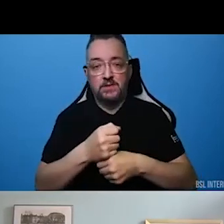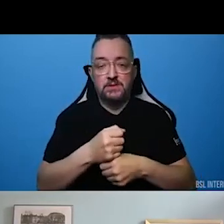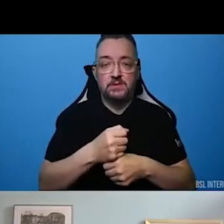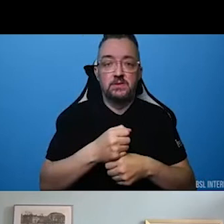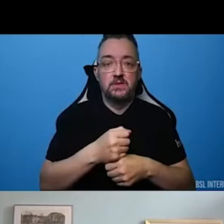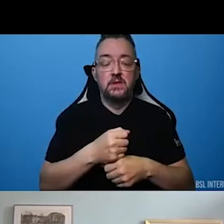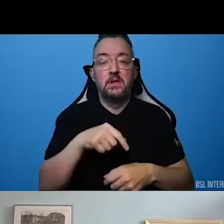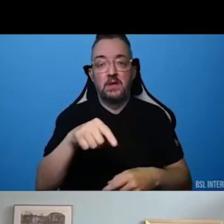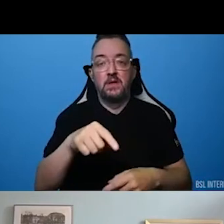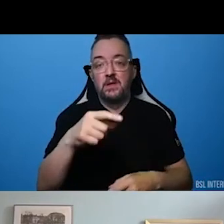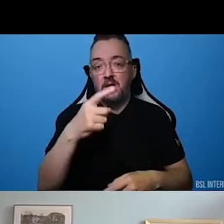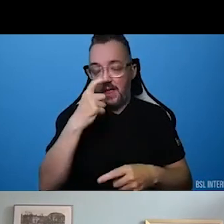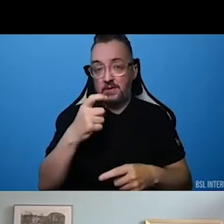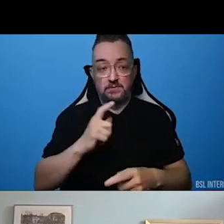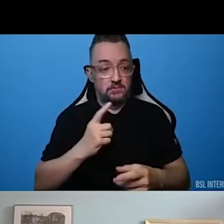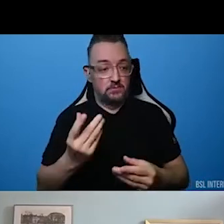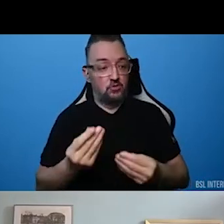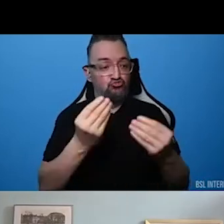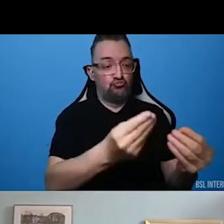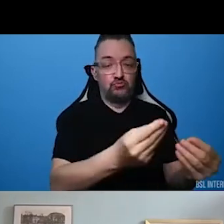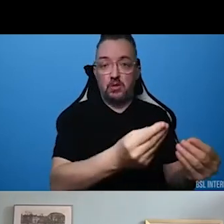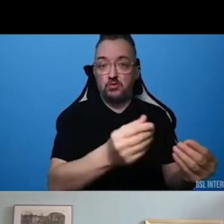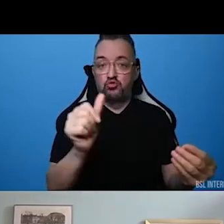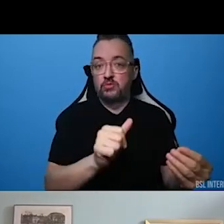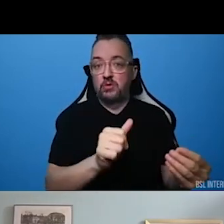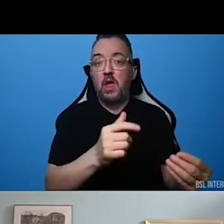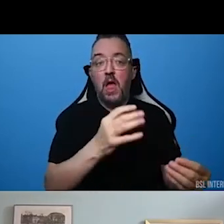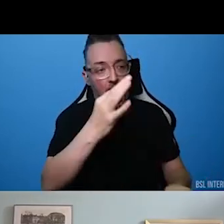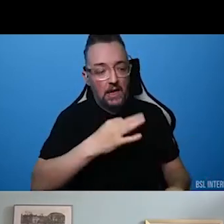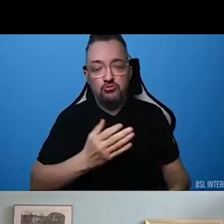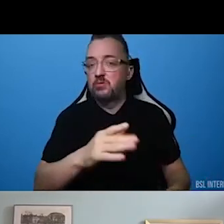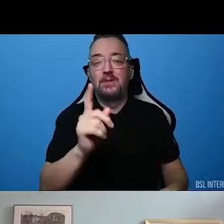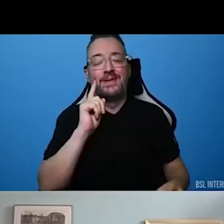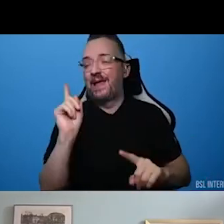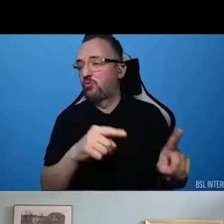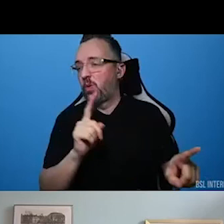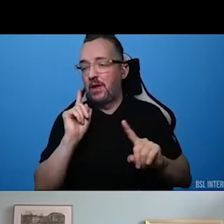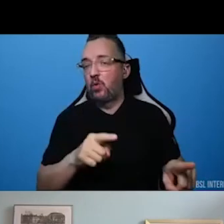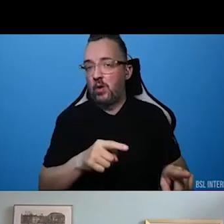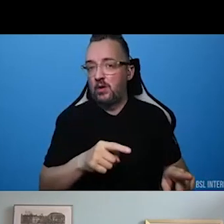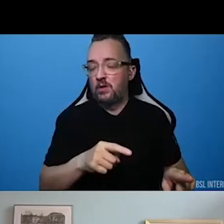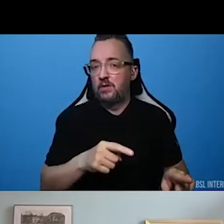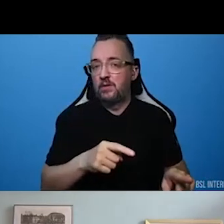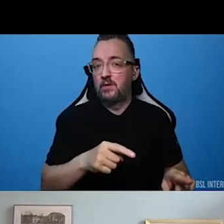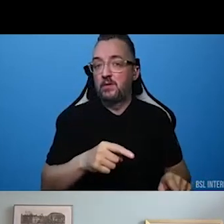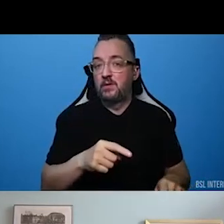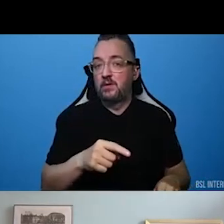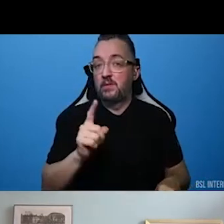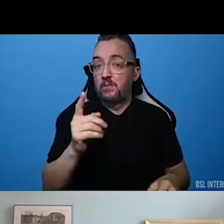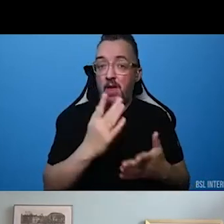should be returned and they were just completely ignored. Quite quite amazing and yet it seems like now